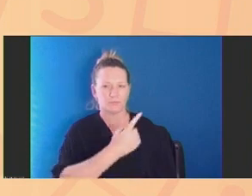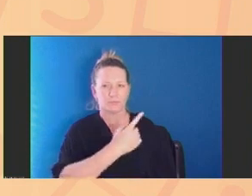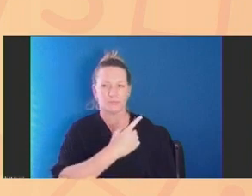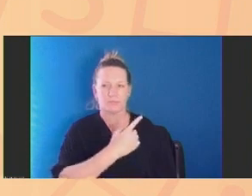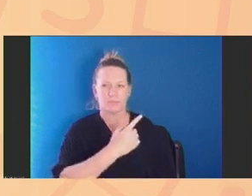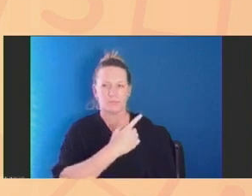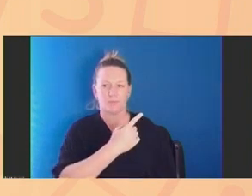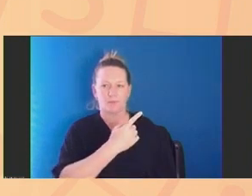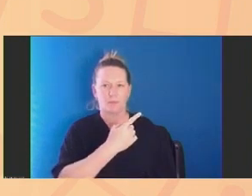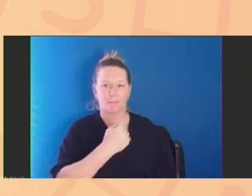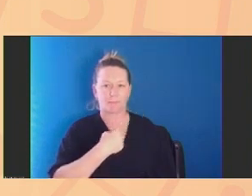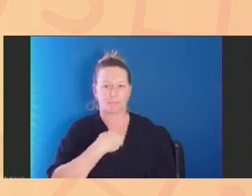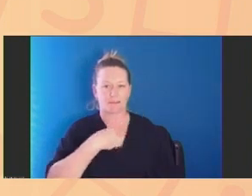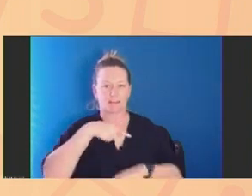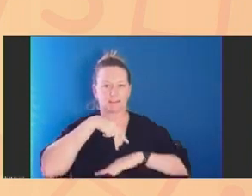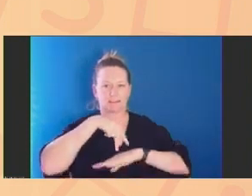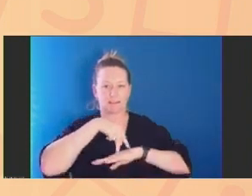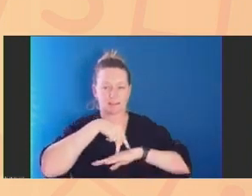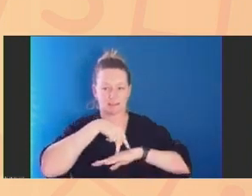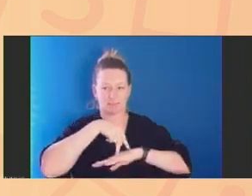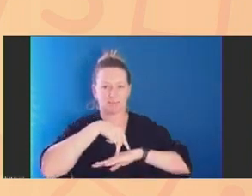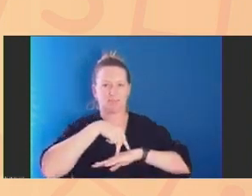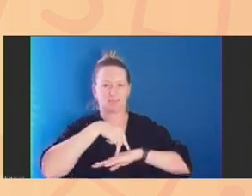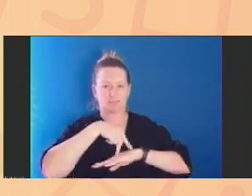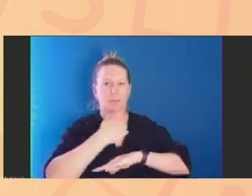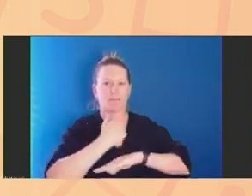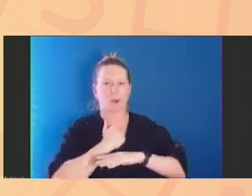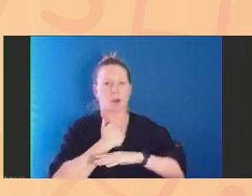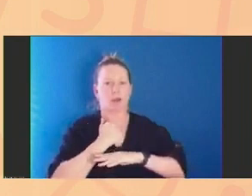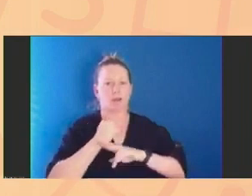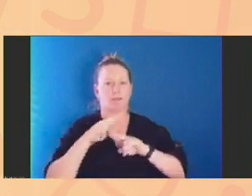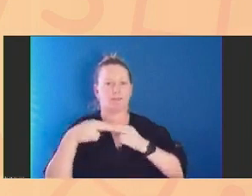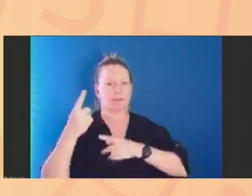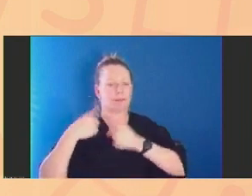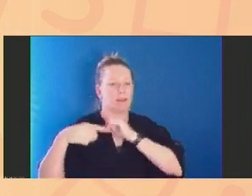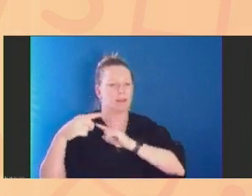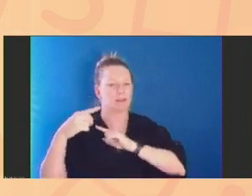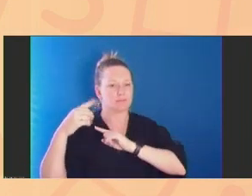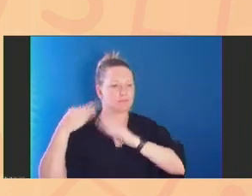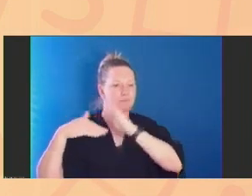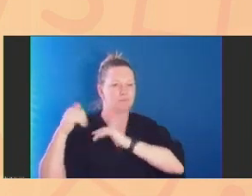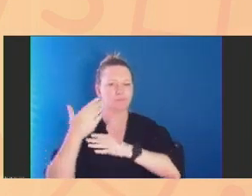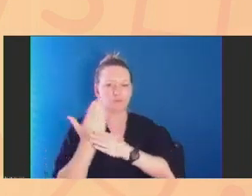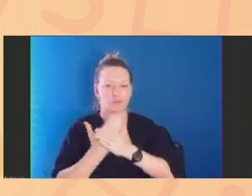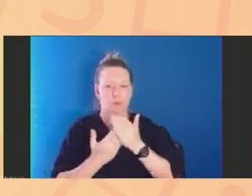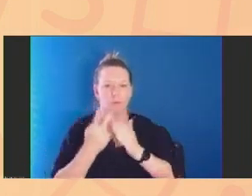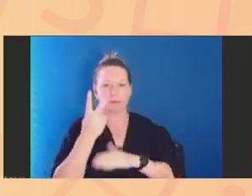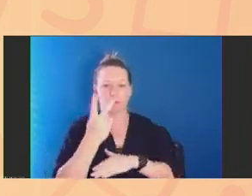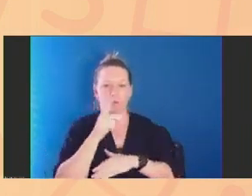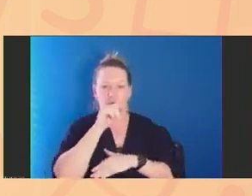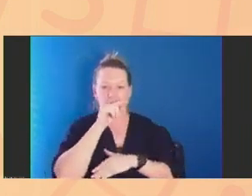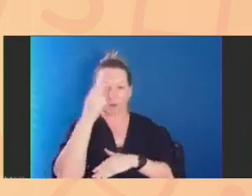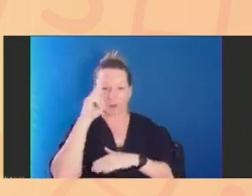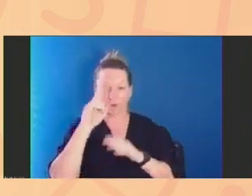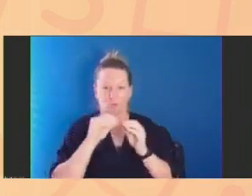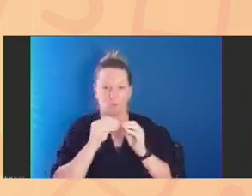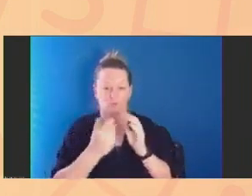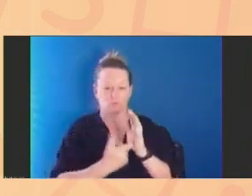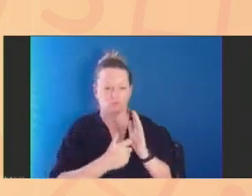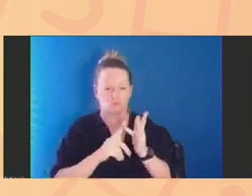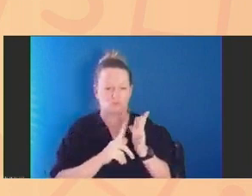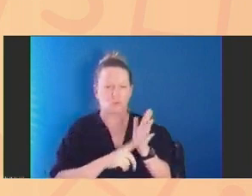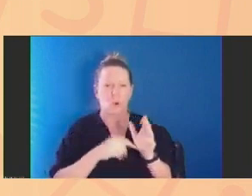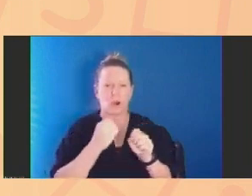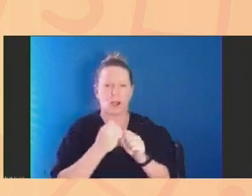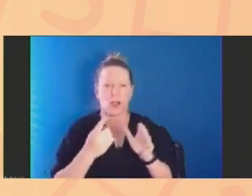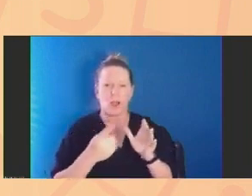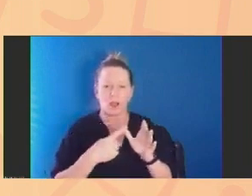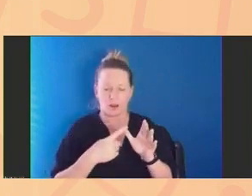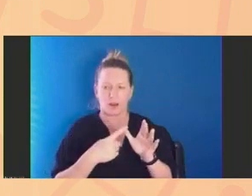The (UNKNOWN), we call it (UNKNOWN) I done it in my books, but I never,